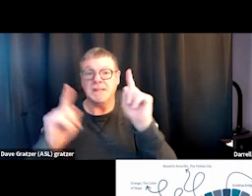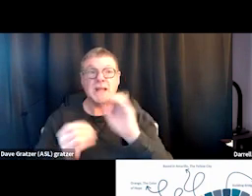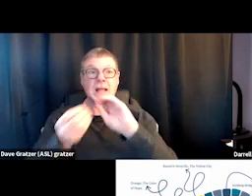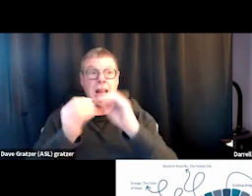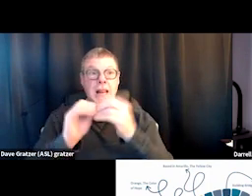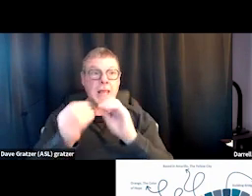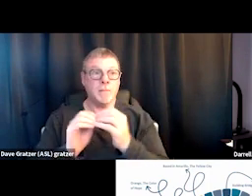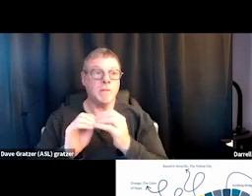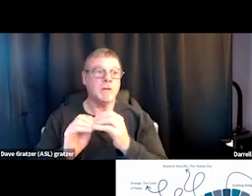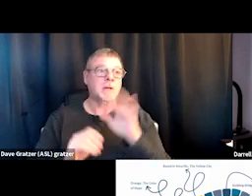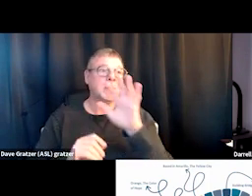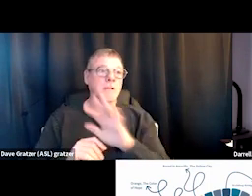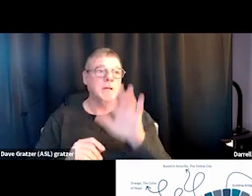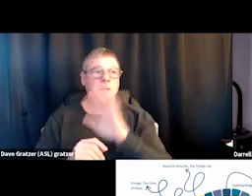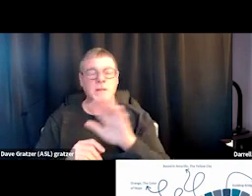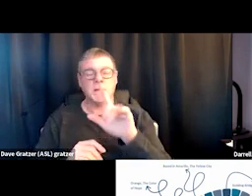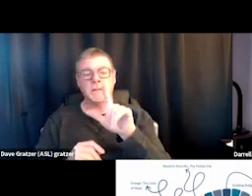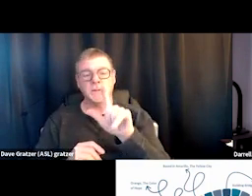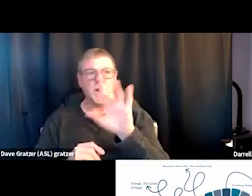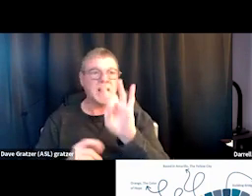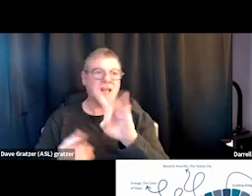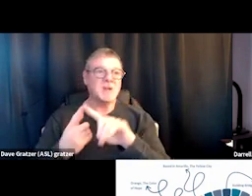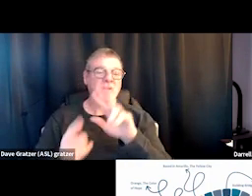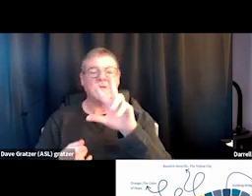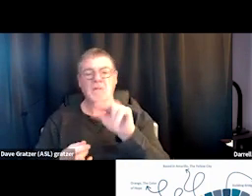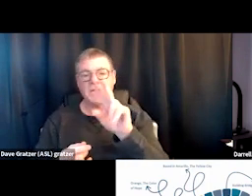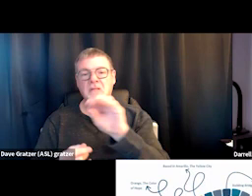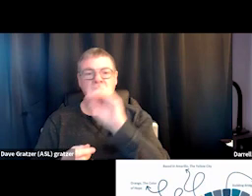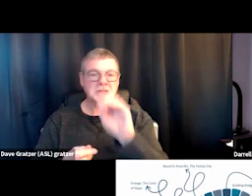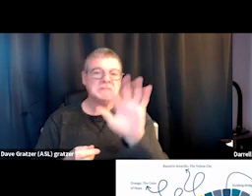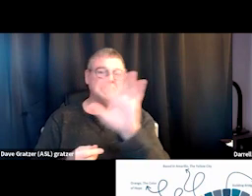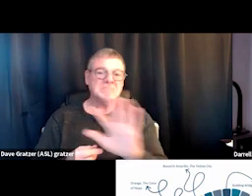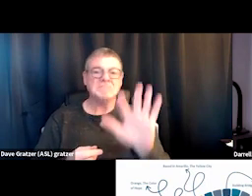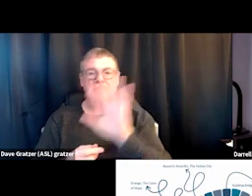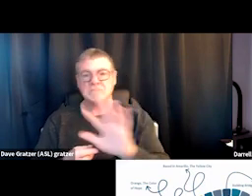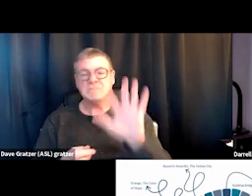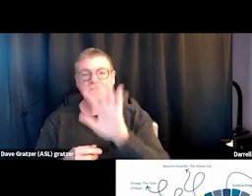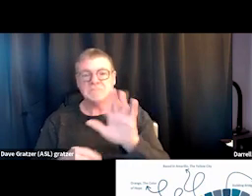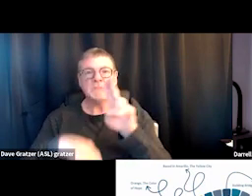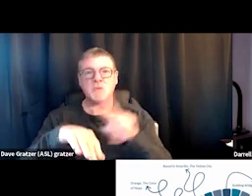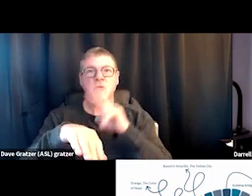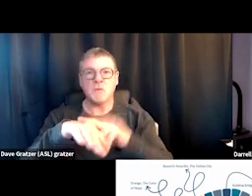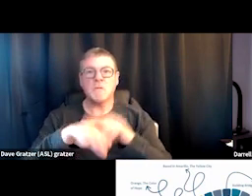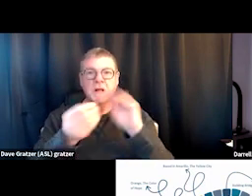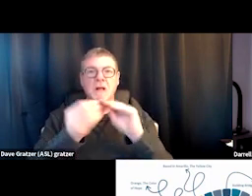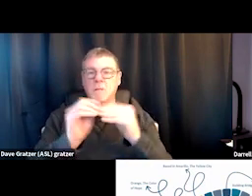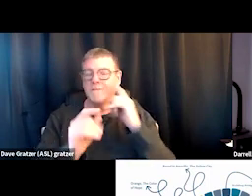that were running 28 to 30%, was kind of the norm, you know, for decades,